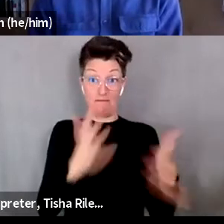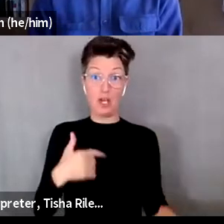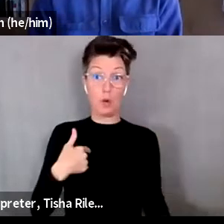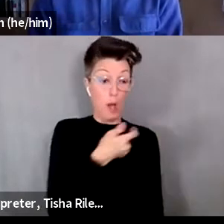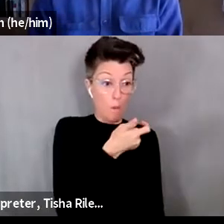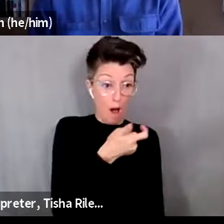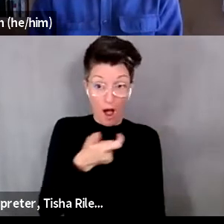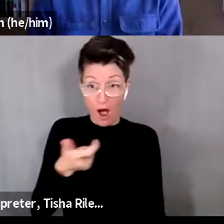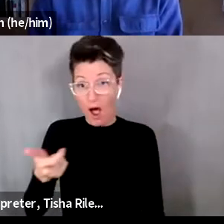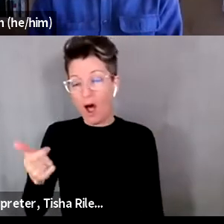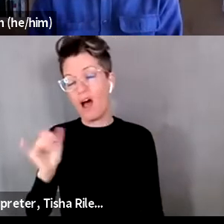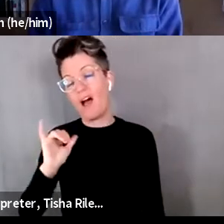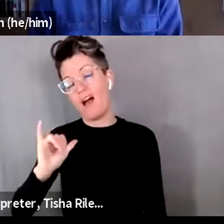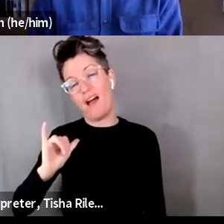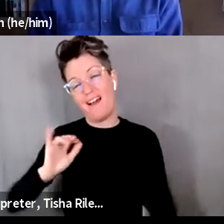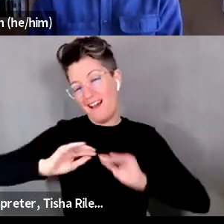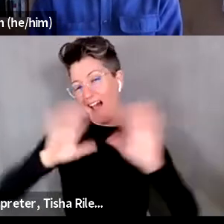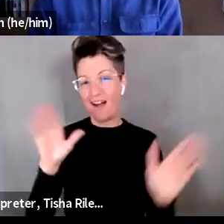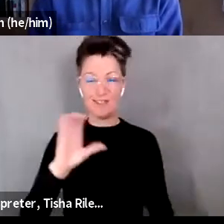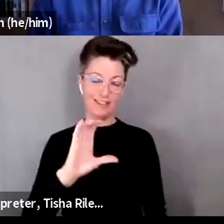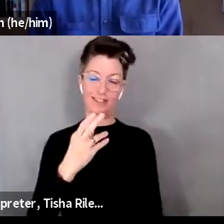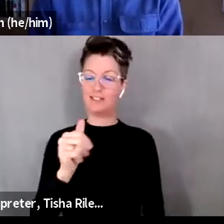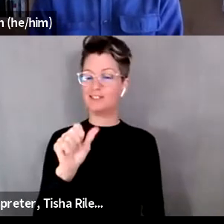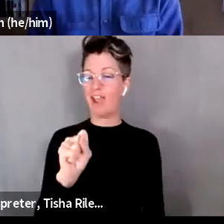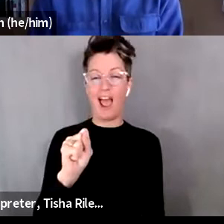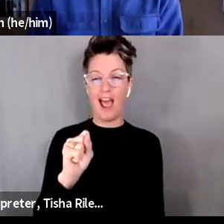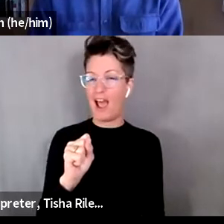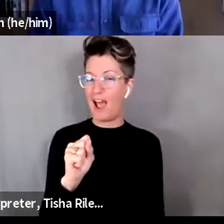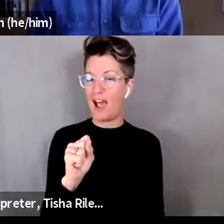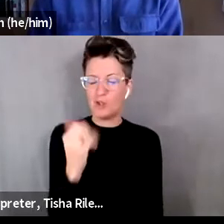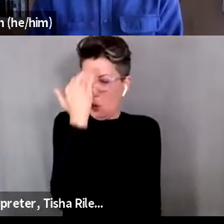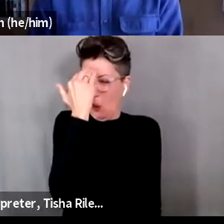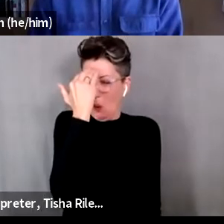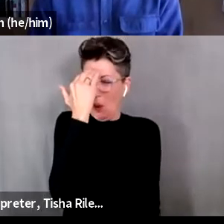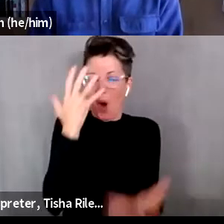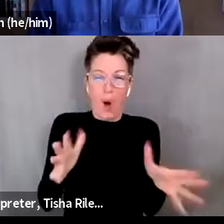what she was doing and that she knew that this would be of service, that, that must've been really clear to her, I think.